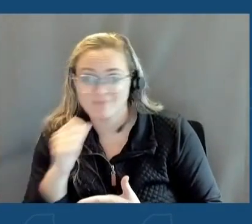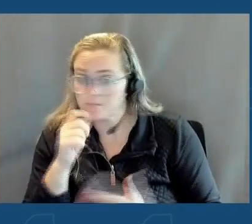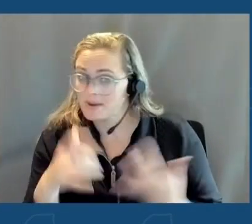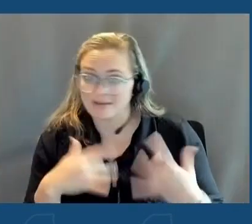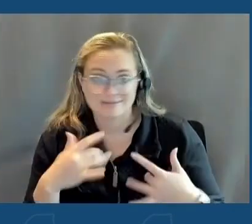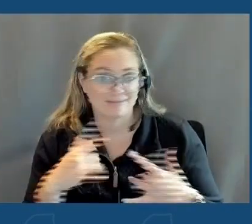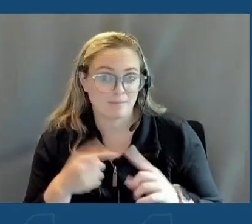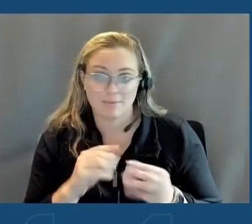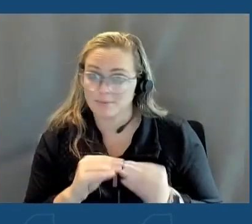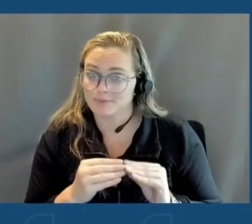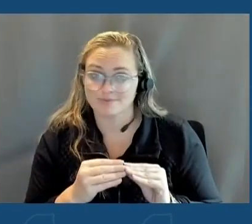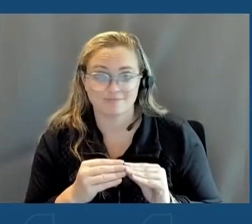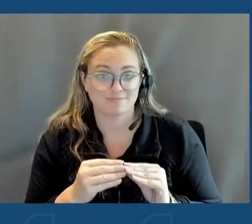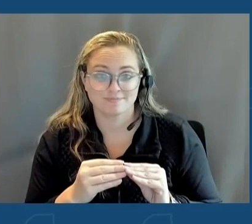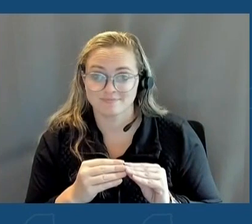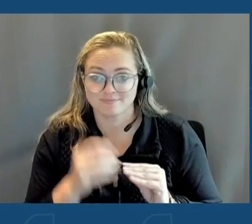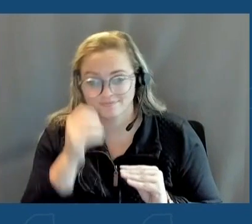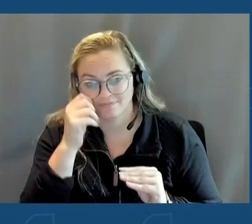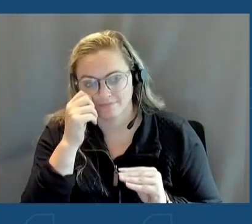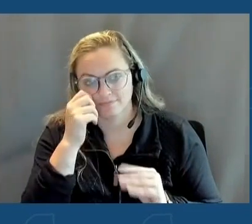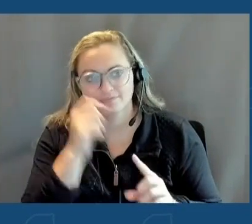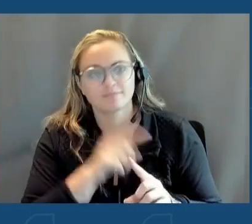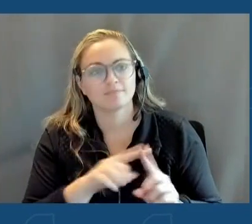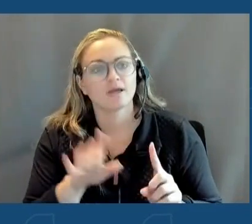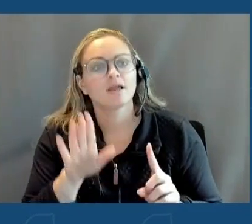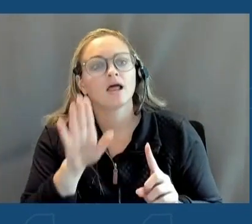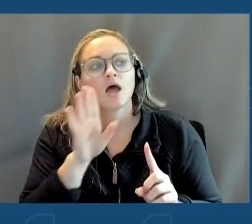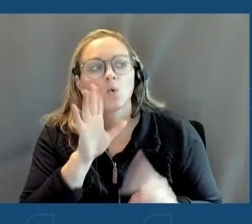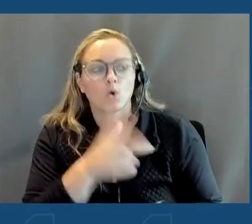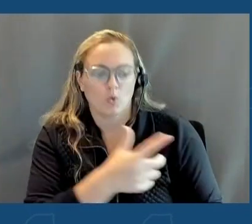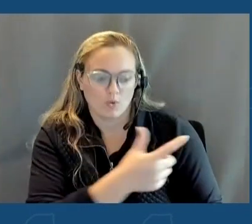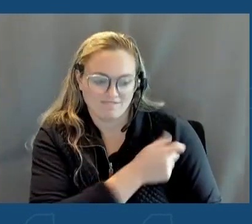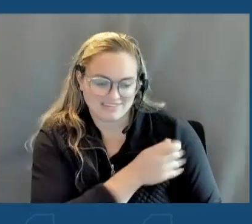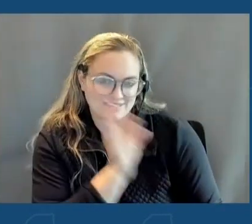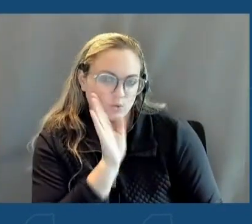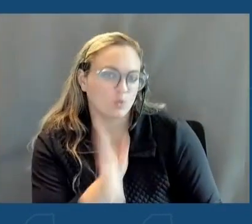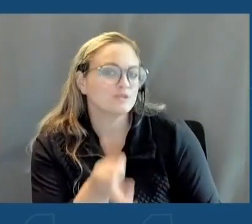65 AND OVER.